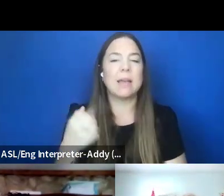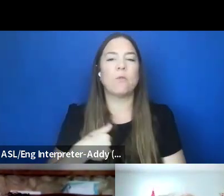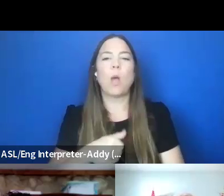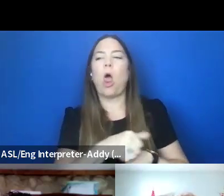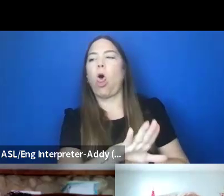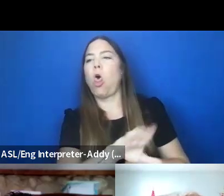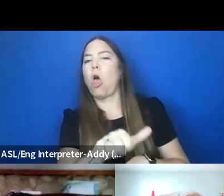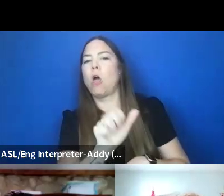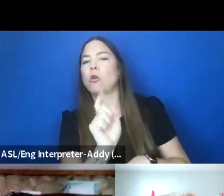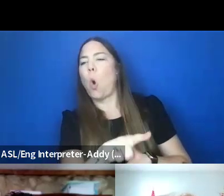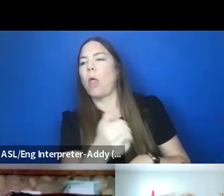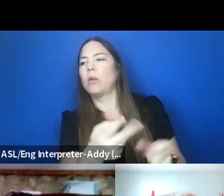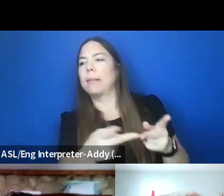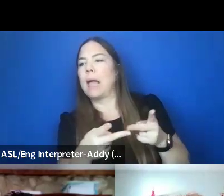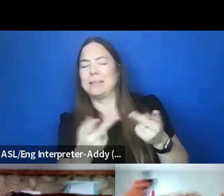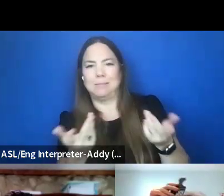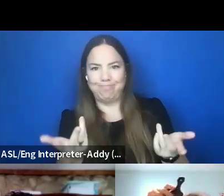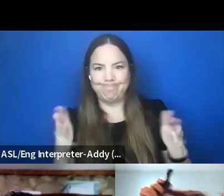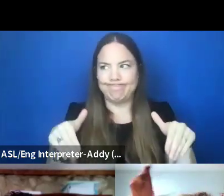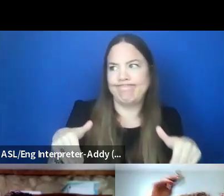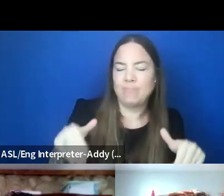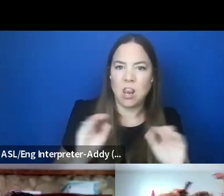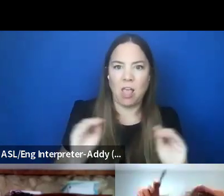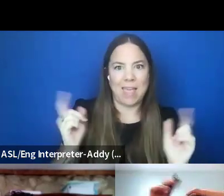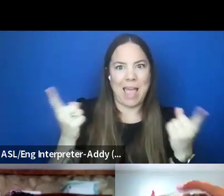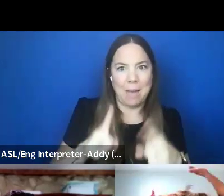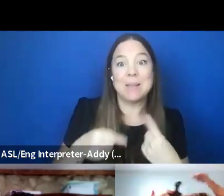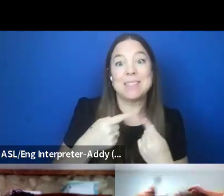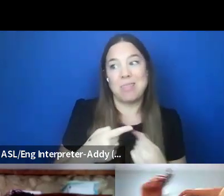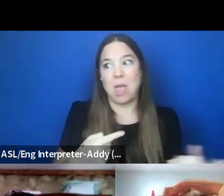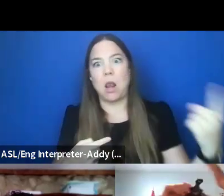Don Dew: nothing gets done, and then they come back. So we need to actually be